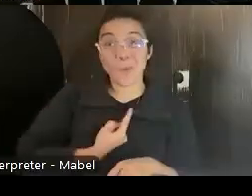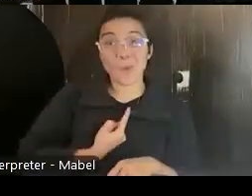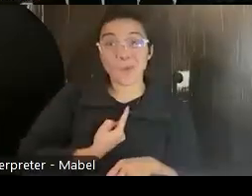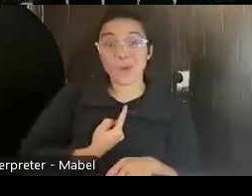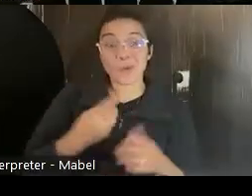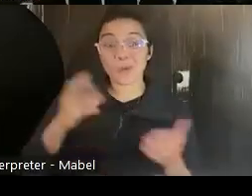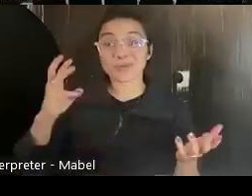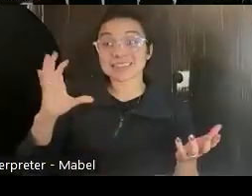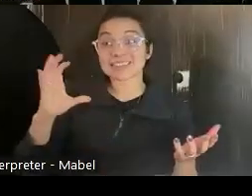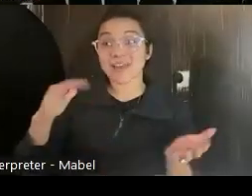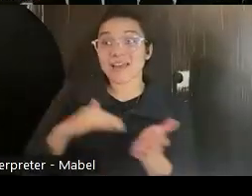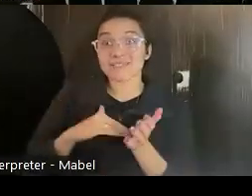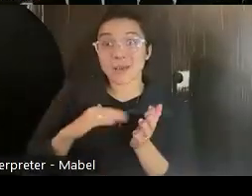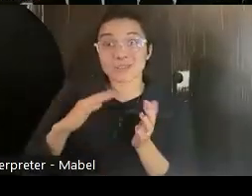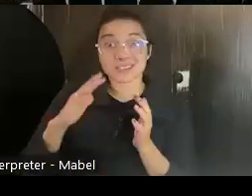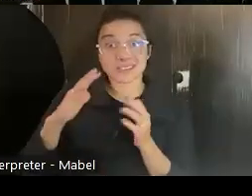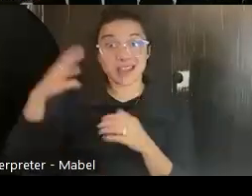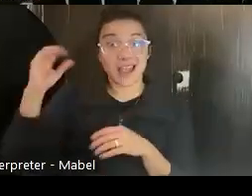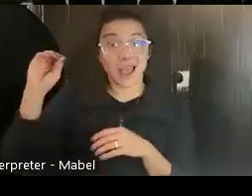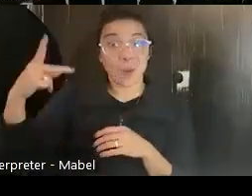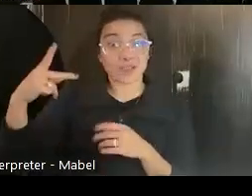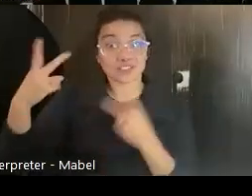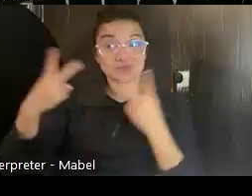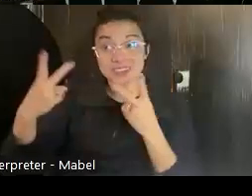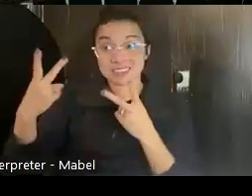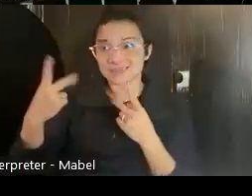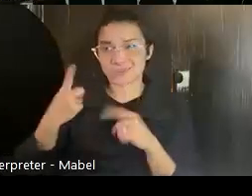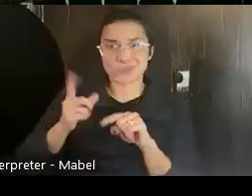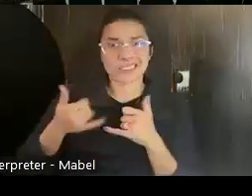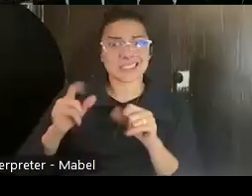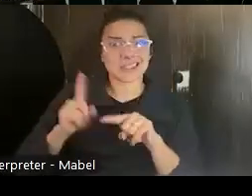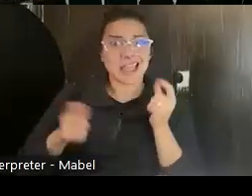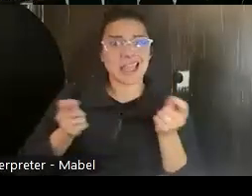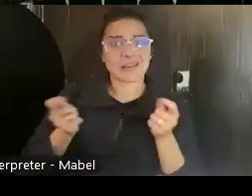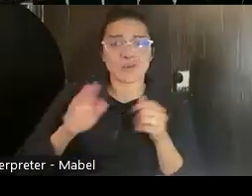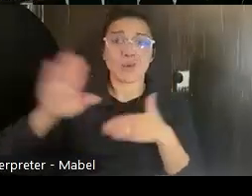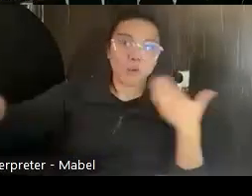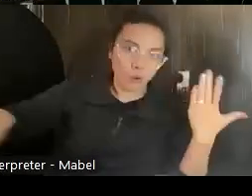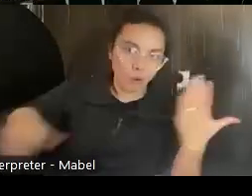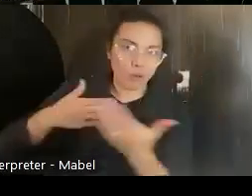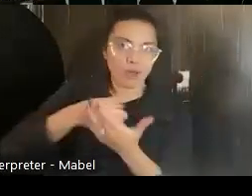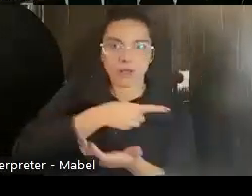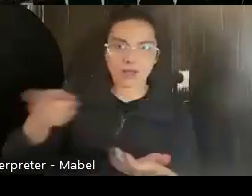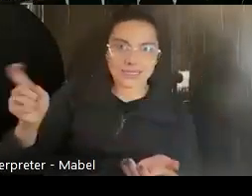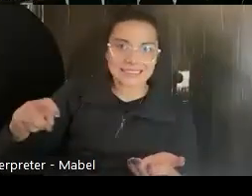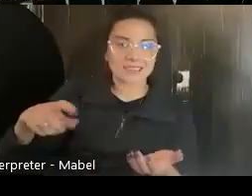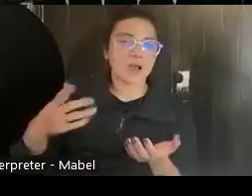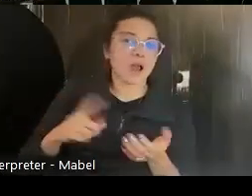child outpatient um we cannot do it alone um and so our connections to all those other community